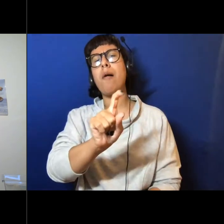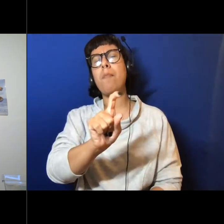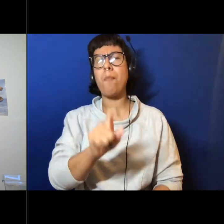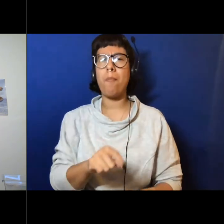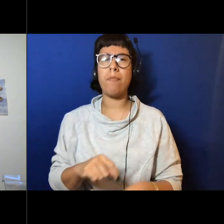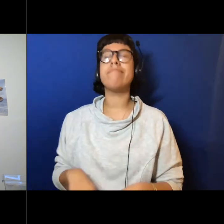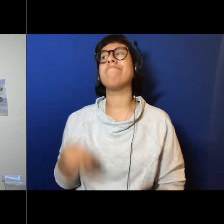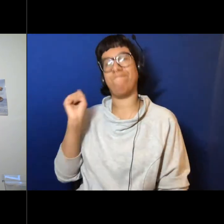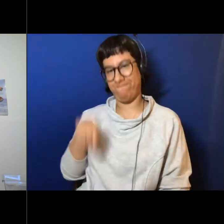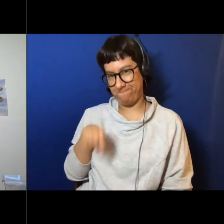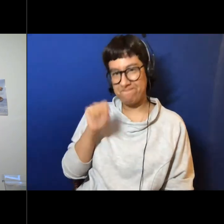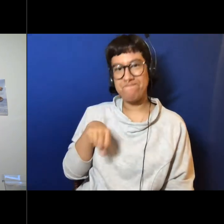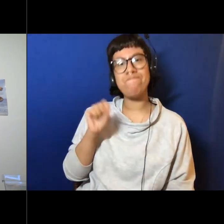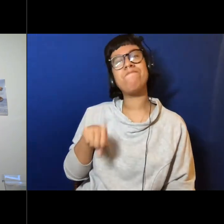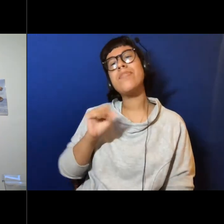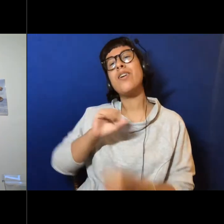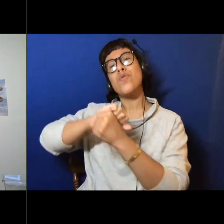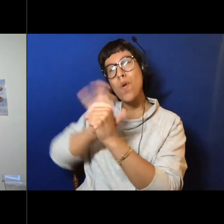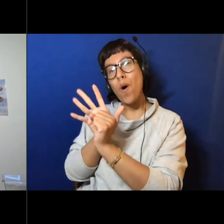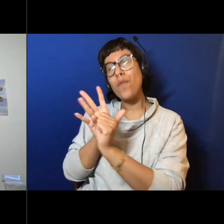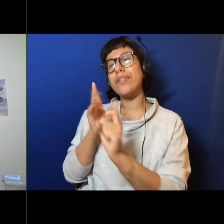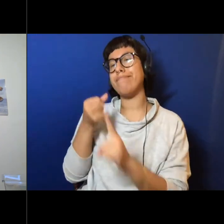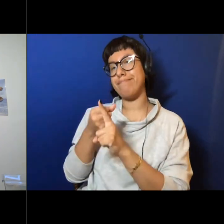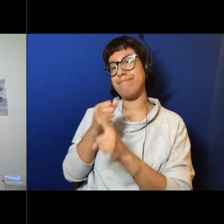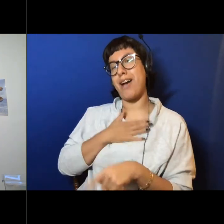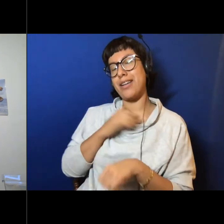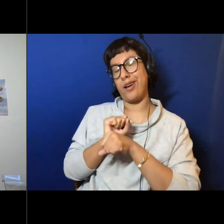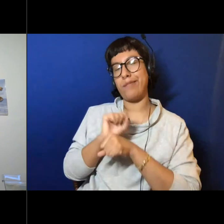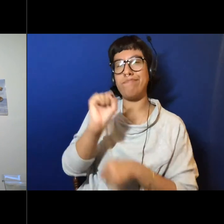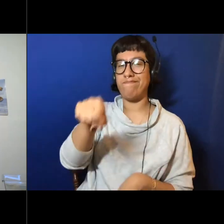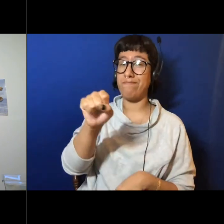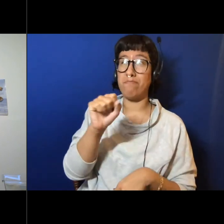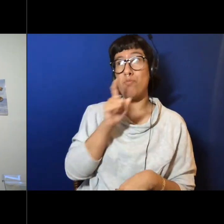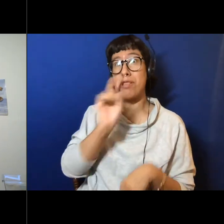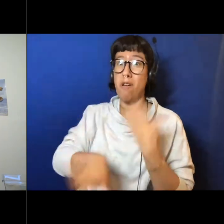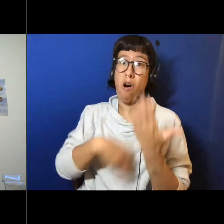Yes, yes, COVID-19 I think is affecting pretty much everyone's jobs.